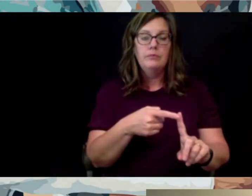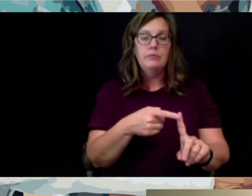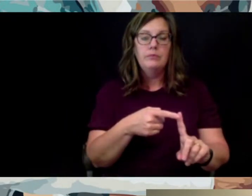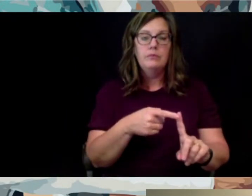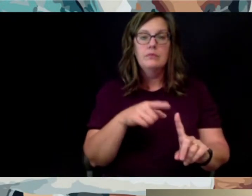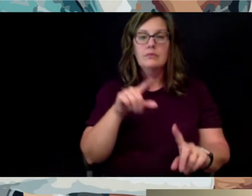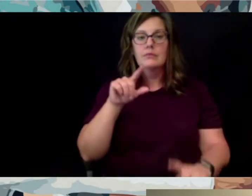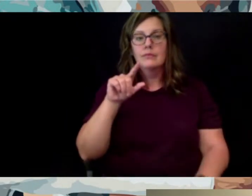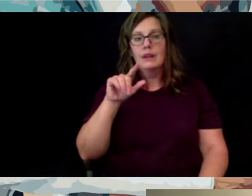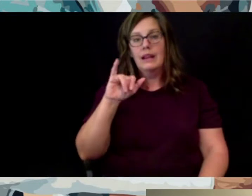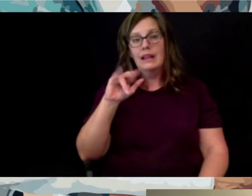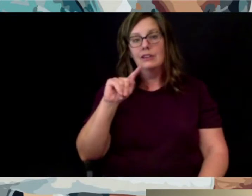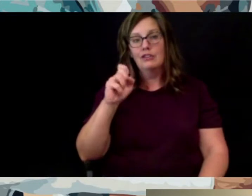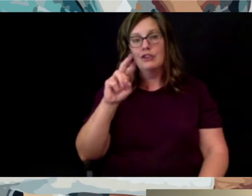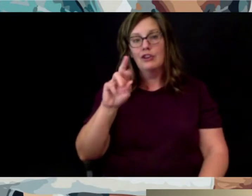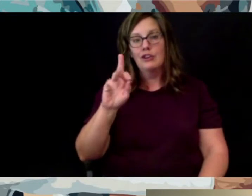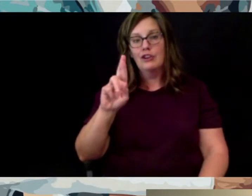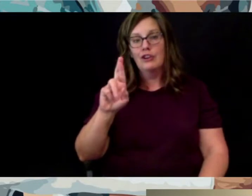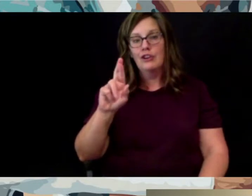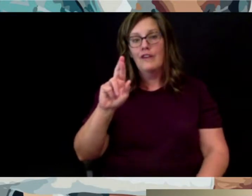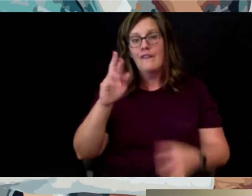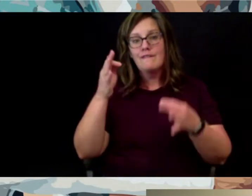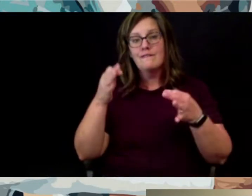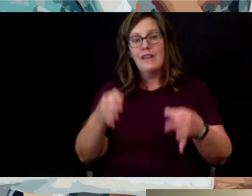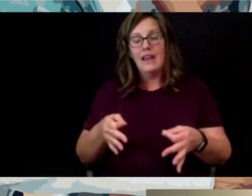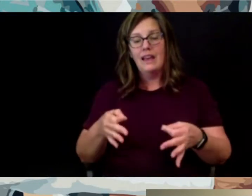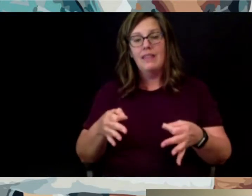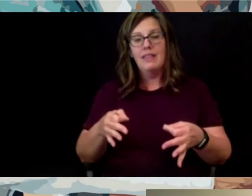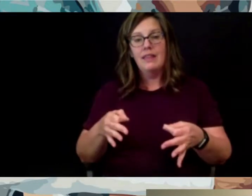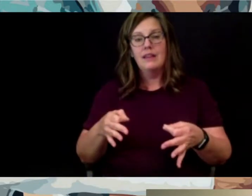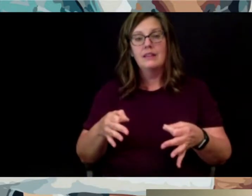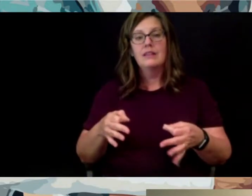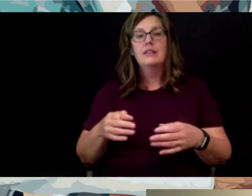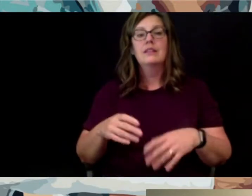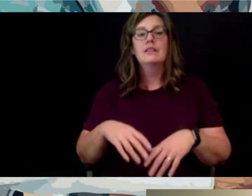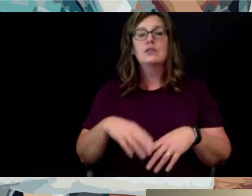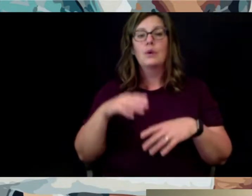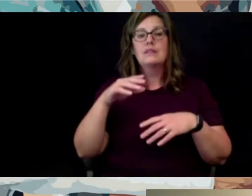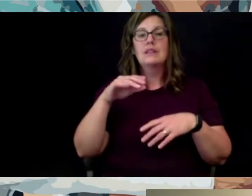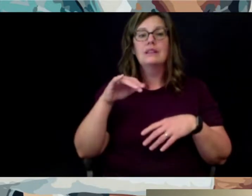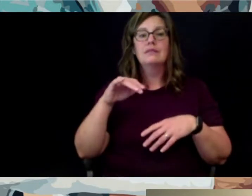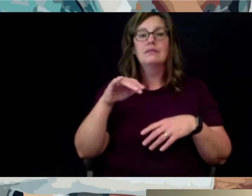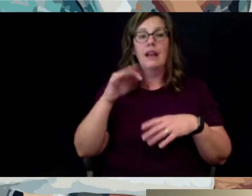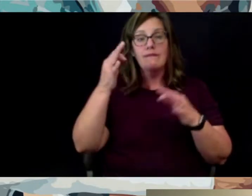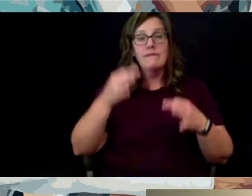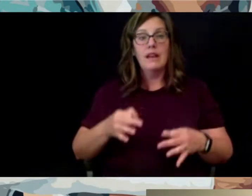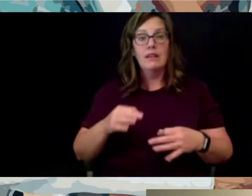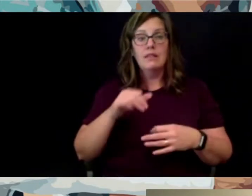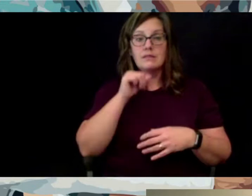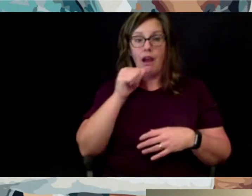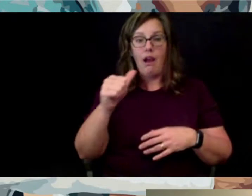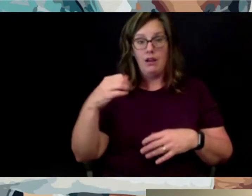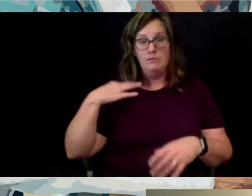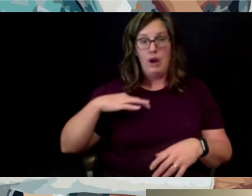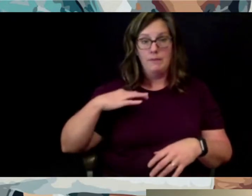uh education so it's an educational non-profit it focuses not on trying to convert people to any